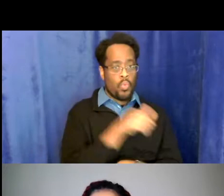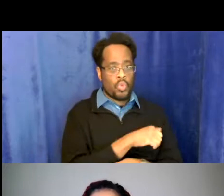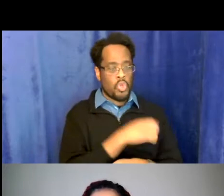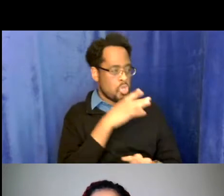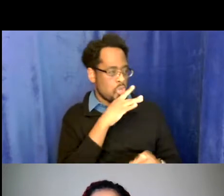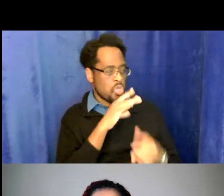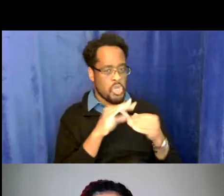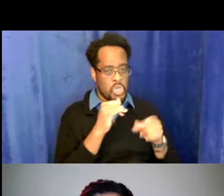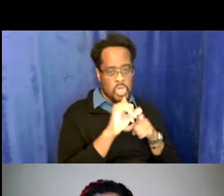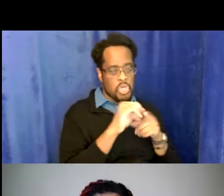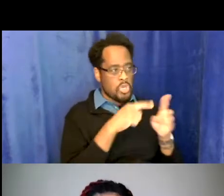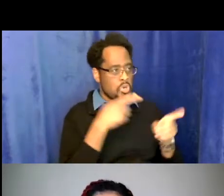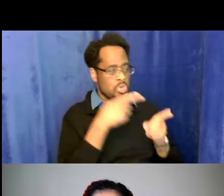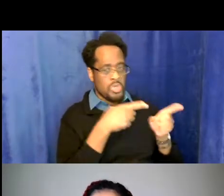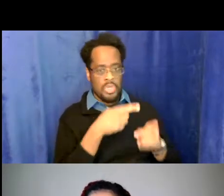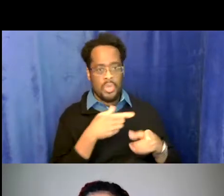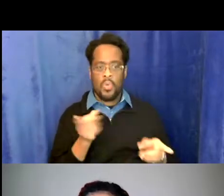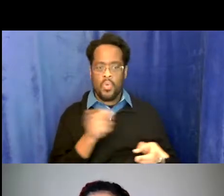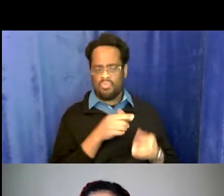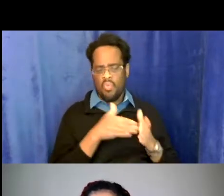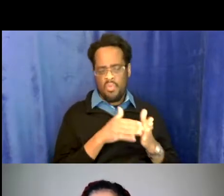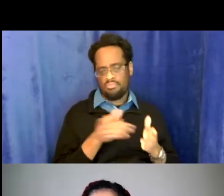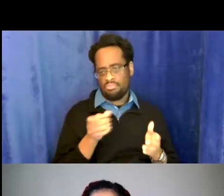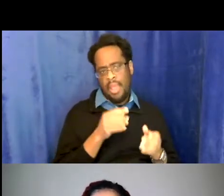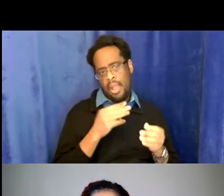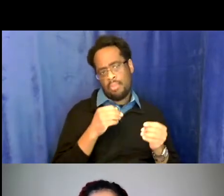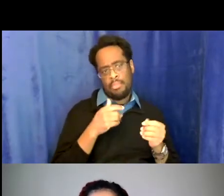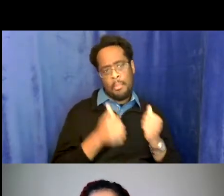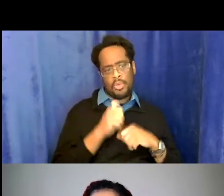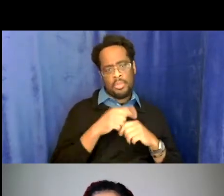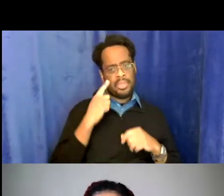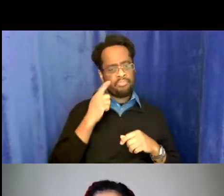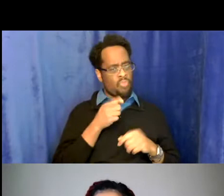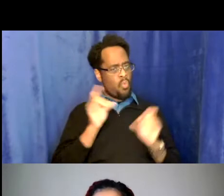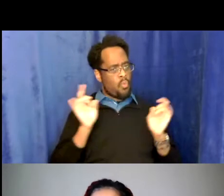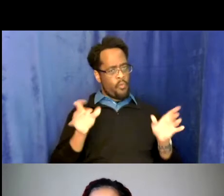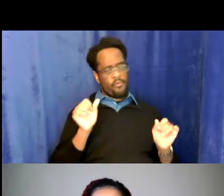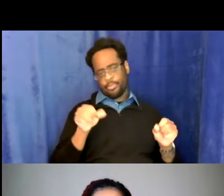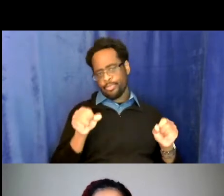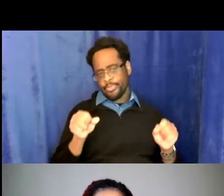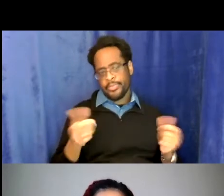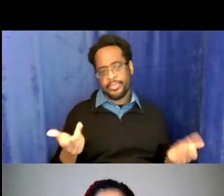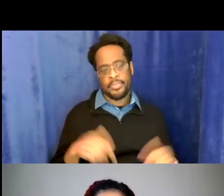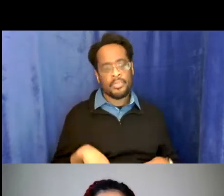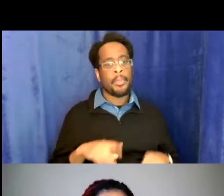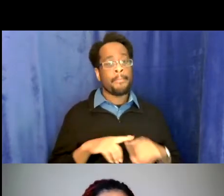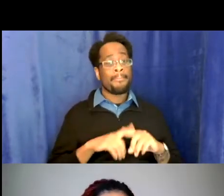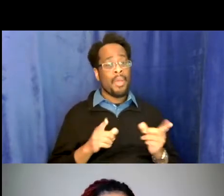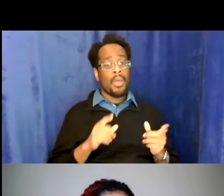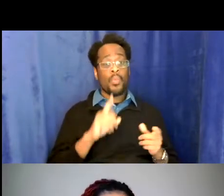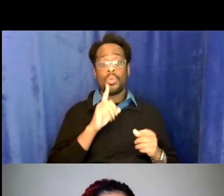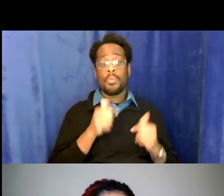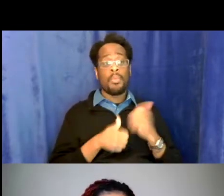"your action against someone can be hurtful," they may deem that as racist. Of course it's awful